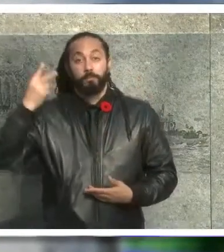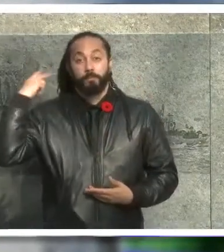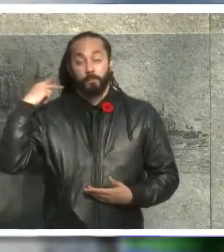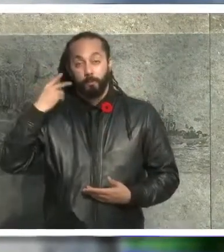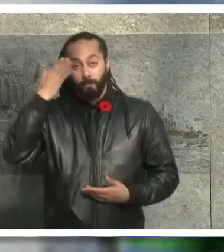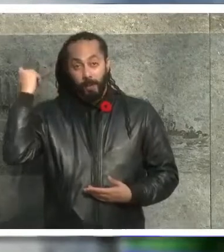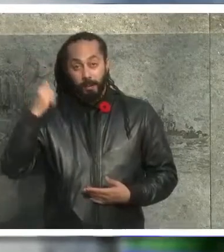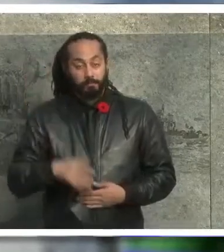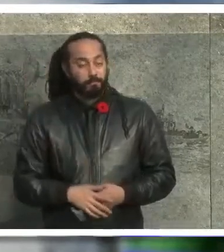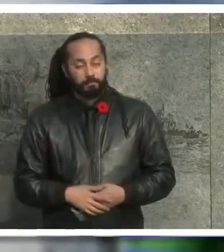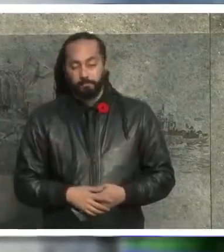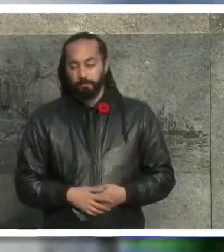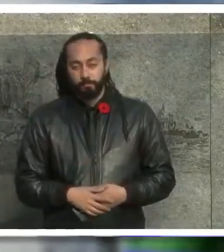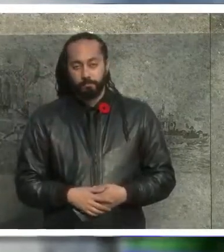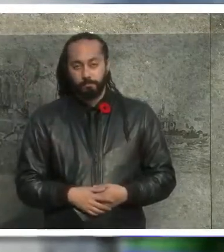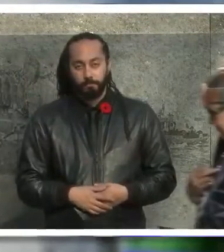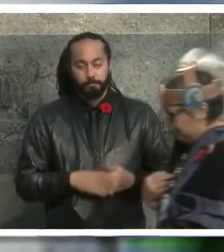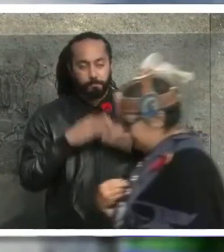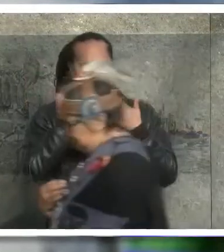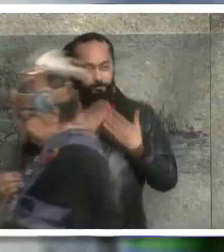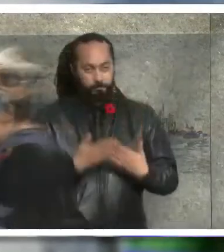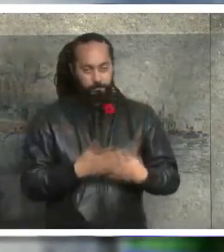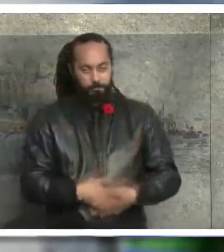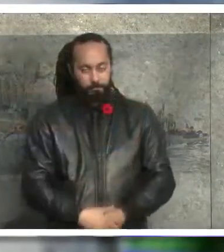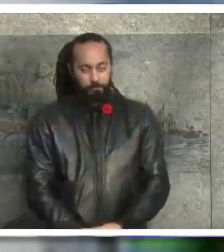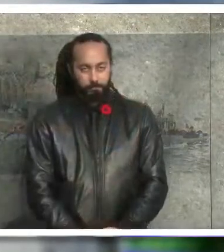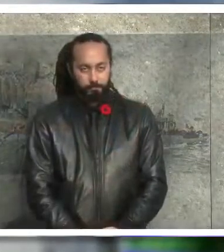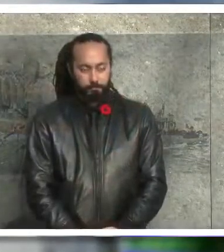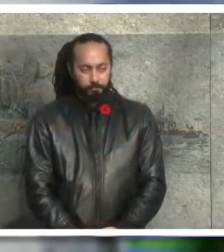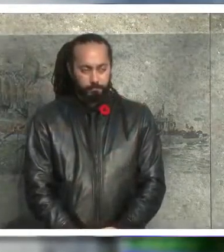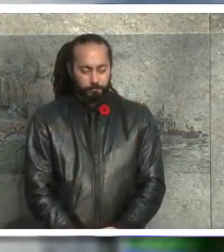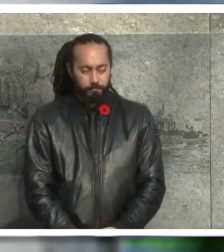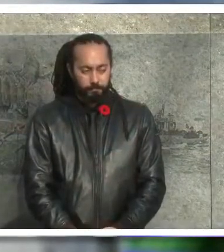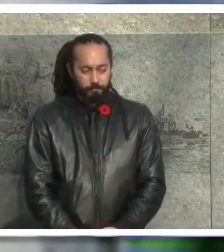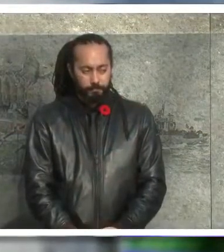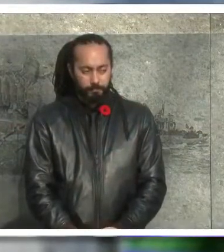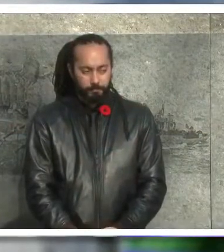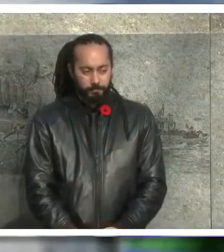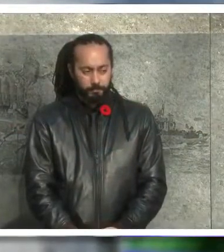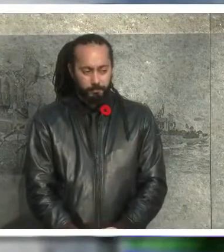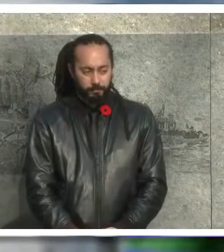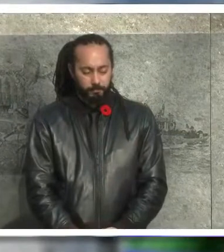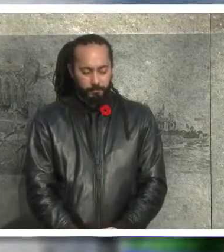the extraordinary courage, accomplishments and sacrifices of First Nation veterans. Lest we forget.